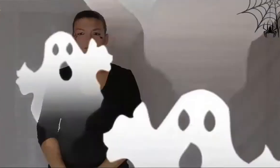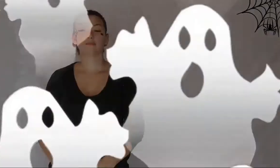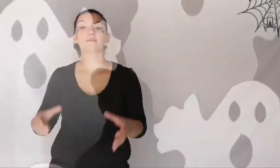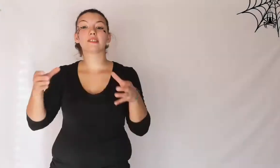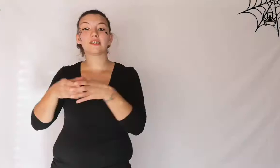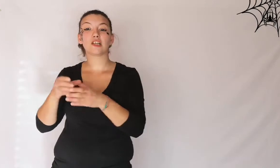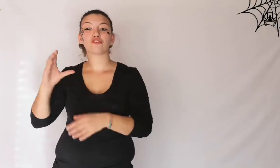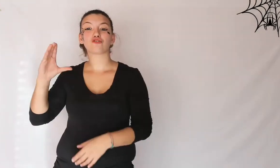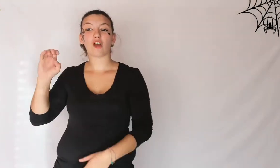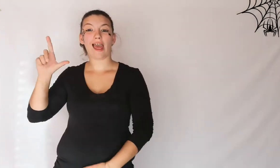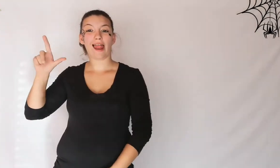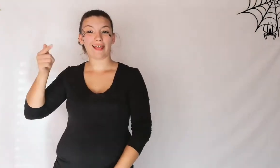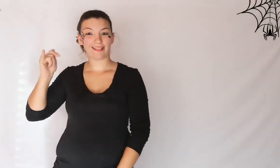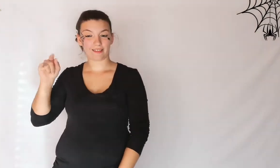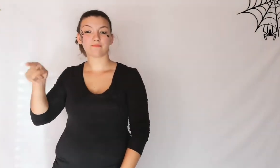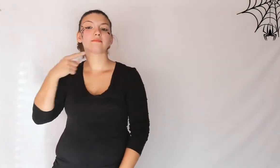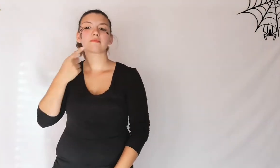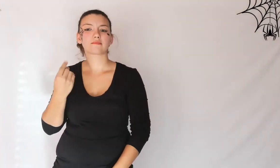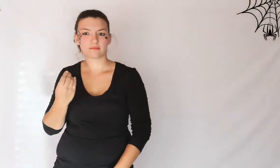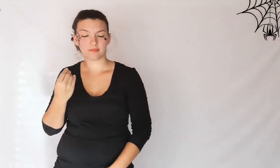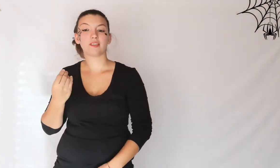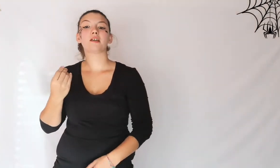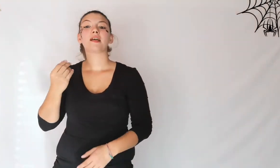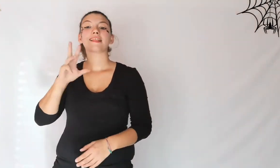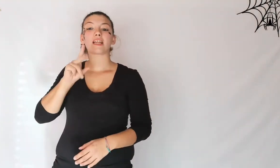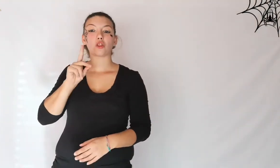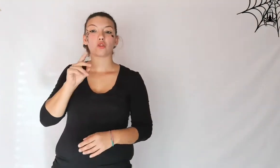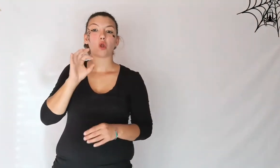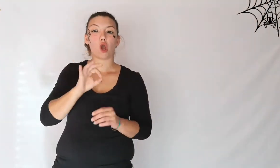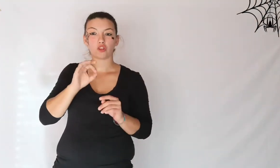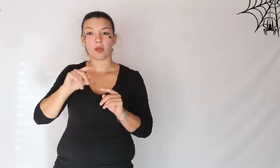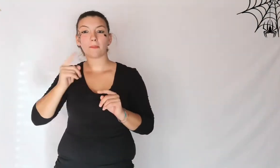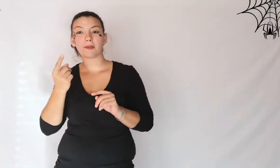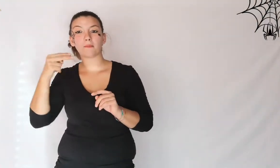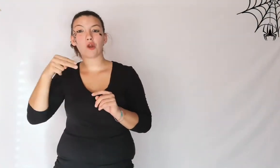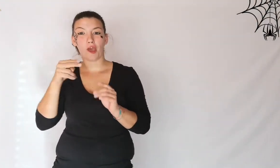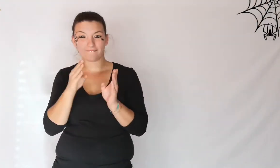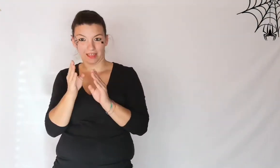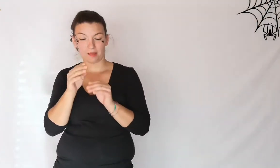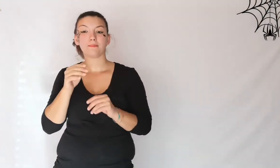According to the Celts between October 31 and November 1